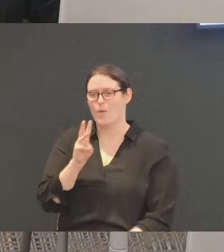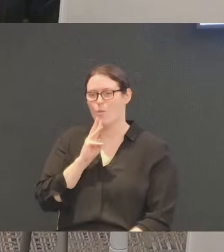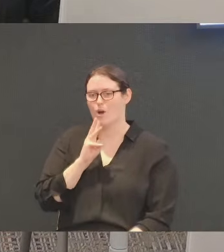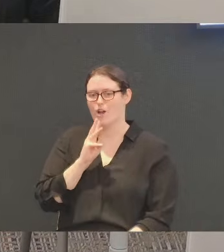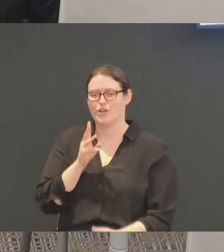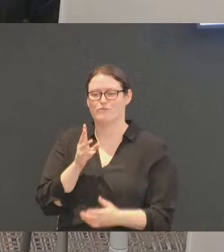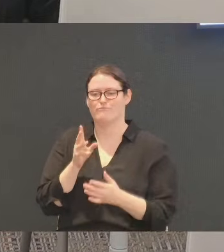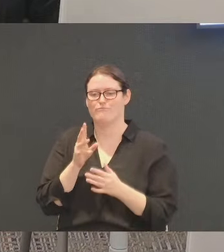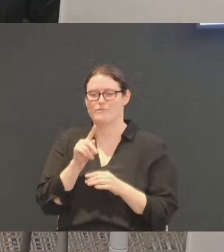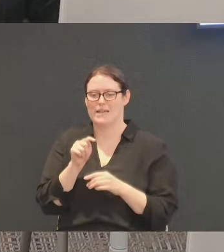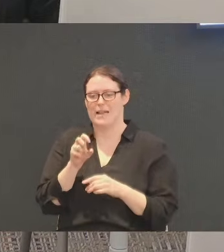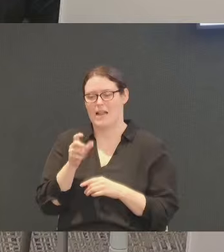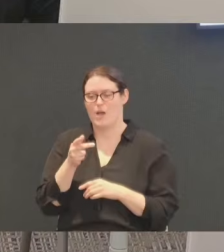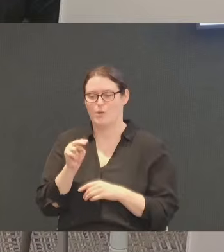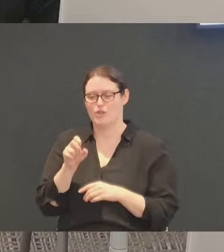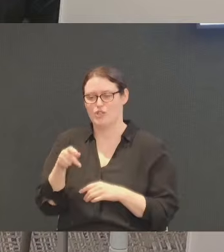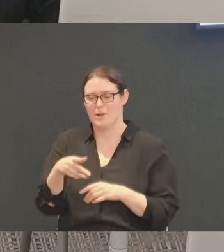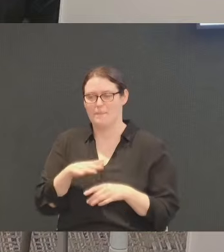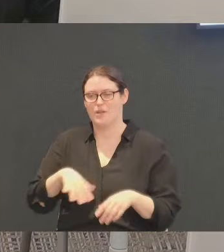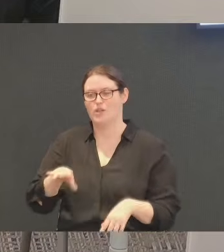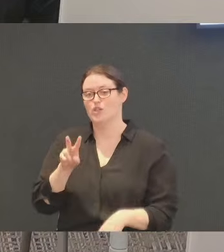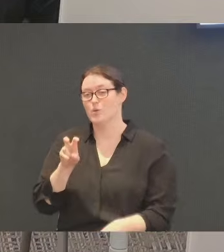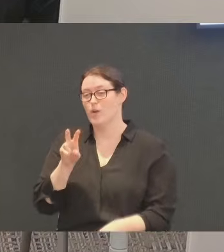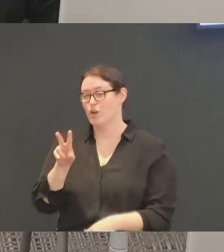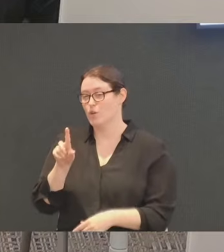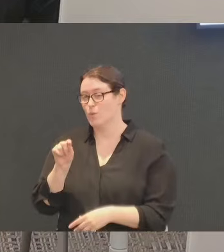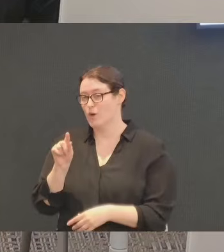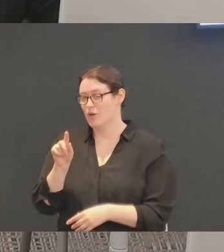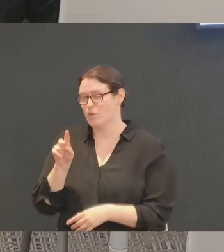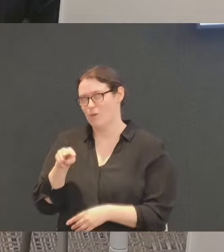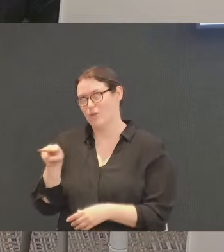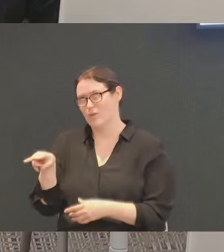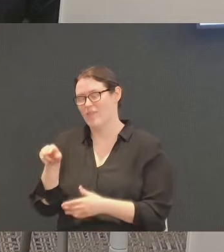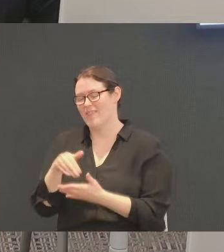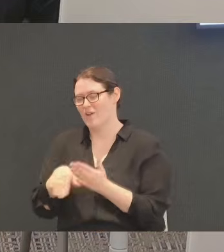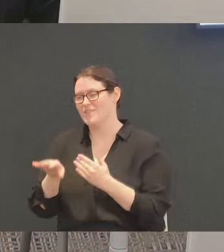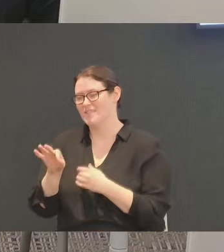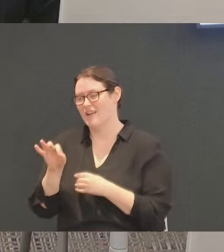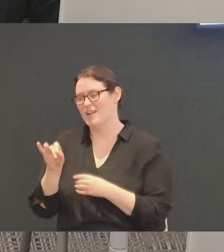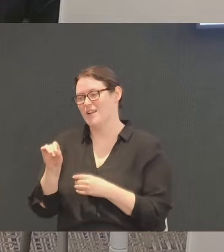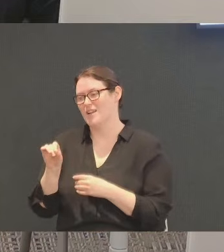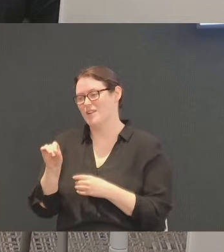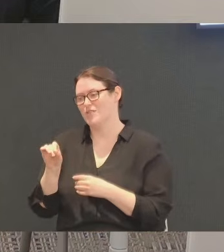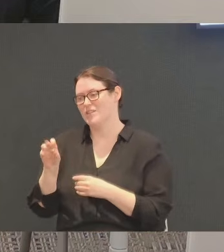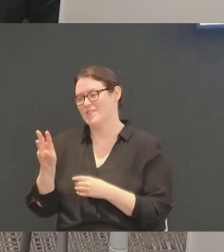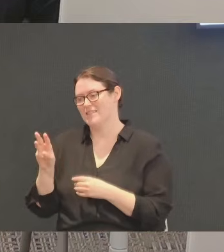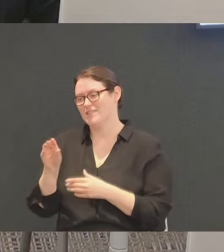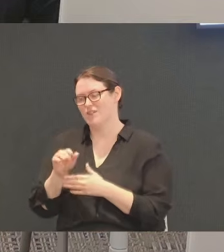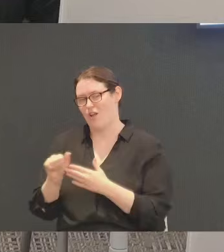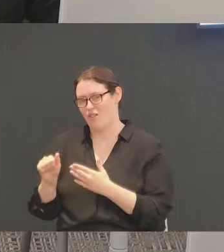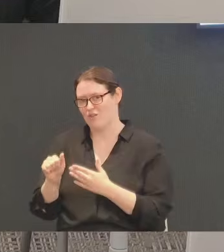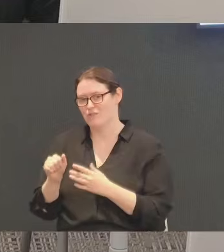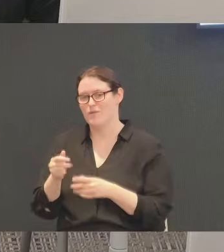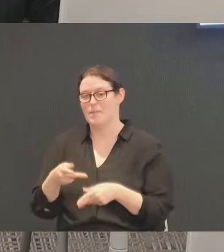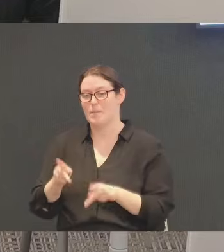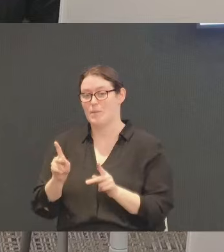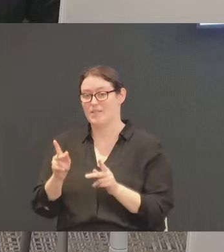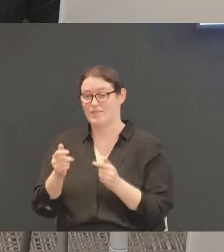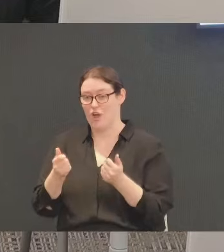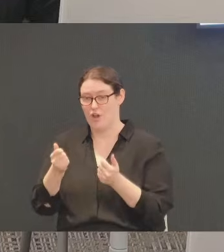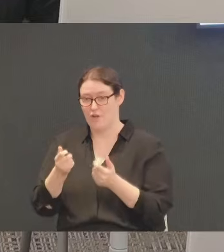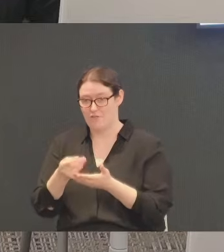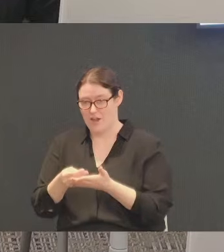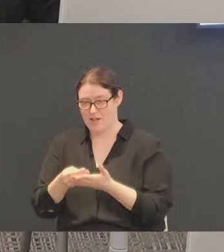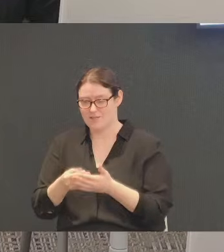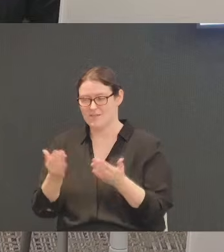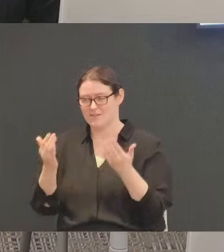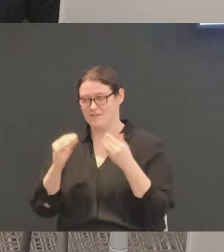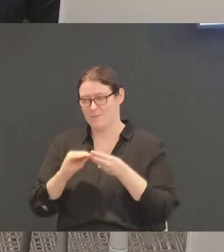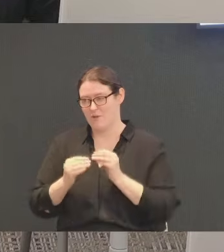the amount is $222,96 coming out of permissive auto fund. Item number five is a resolution